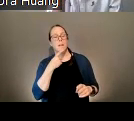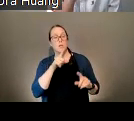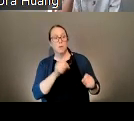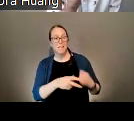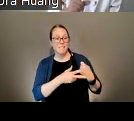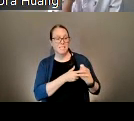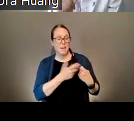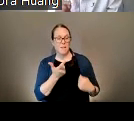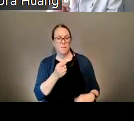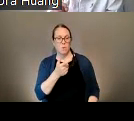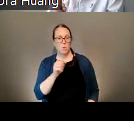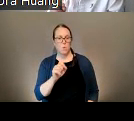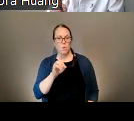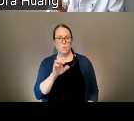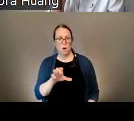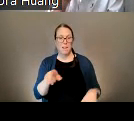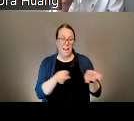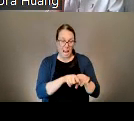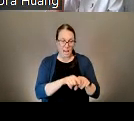You can save as a Word doc, so it's .docx.